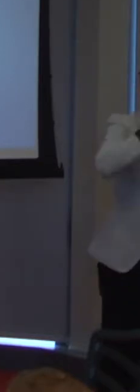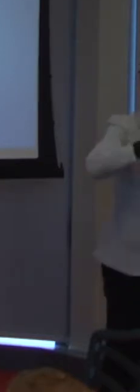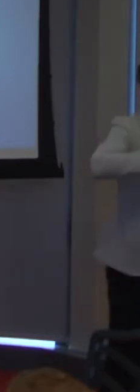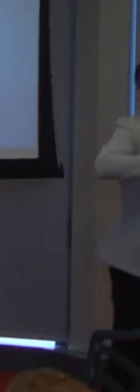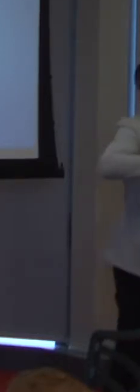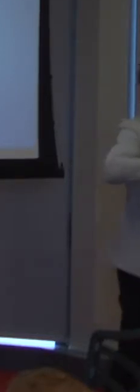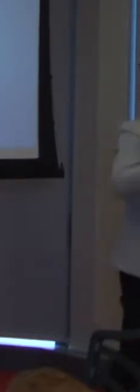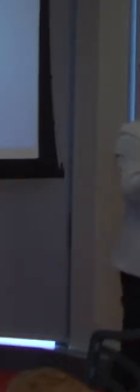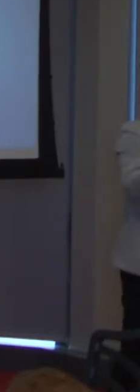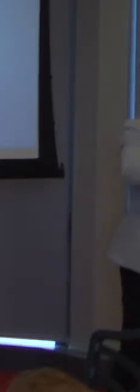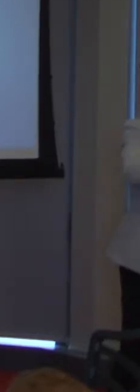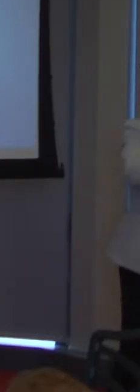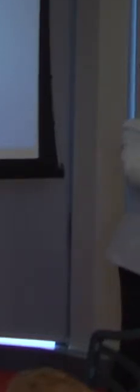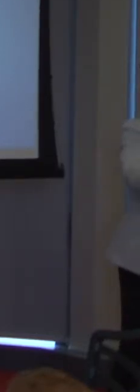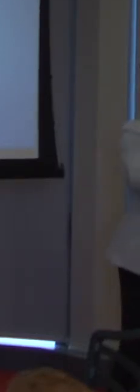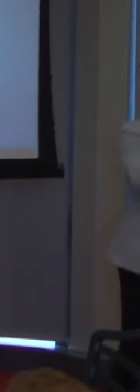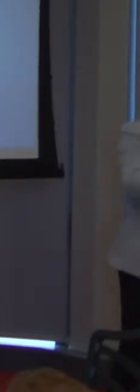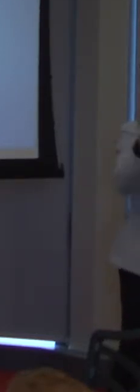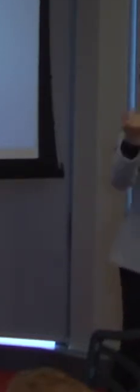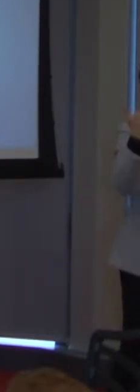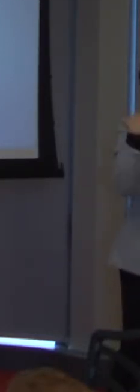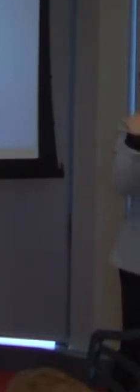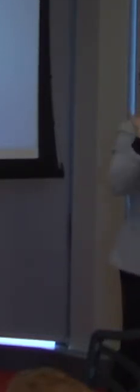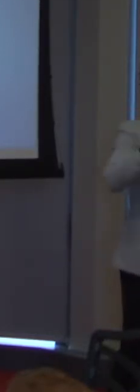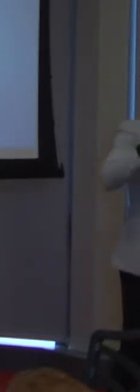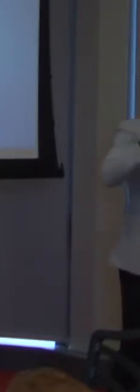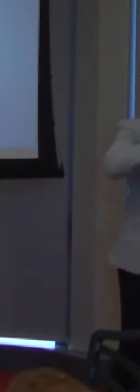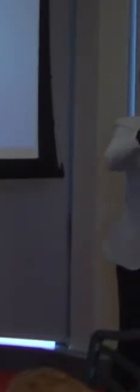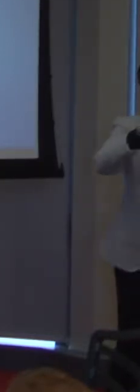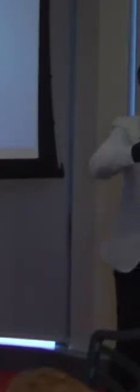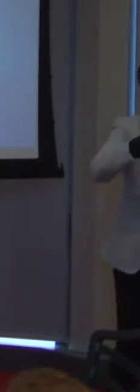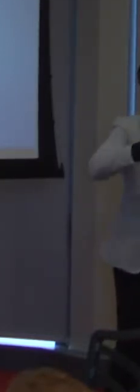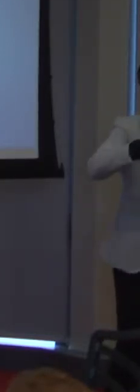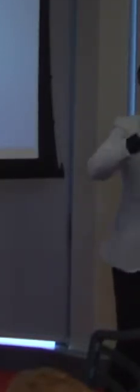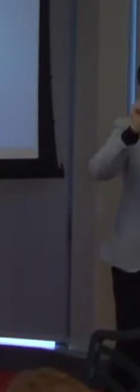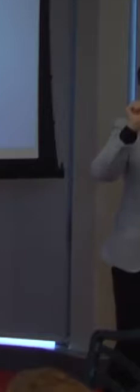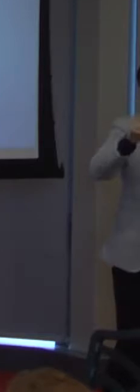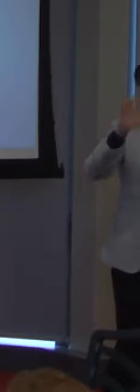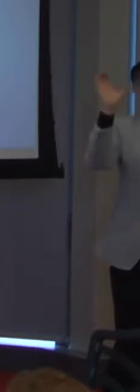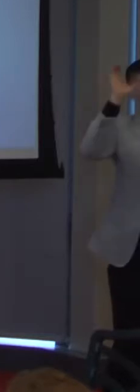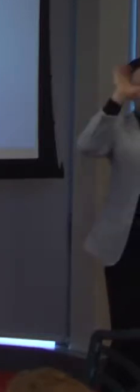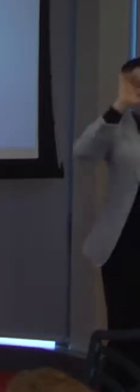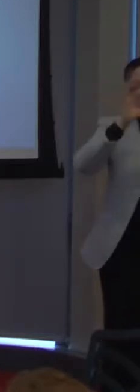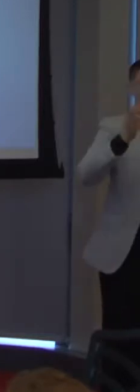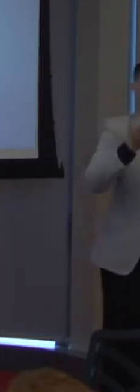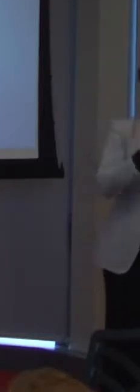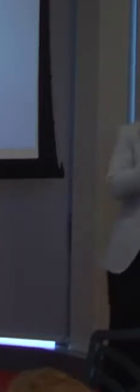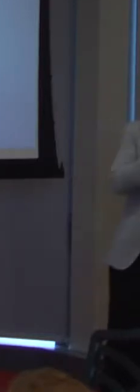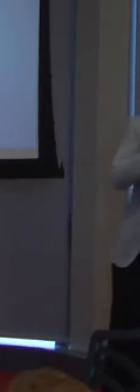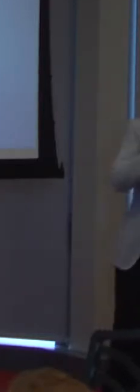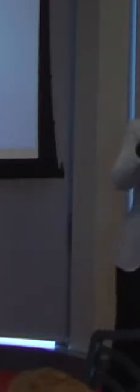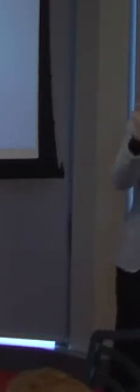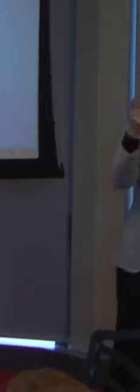The football teams, they have all the money to do sponsorships, but, for us, we'd have to self-provide, you know,